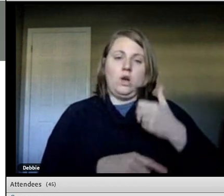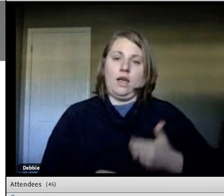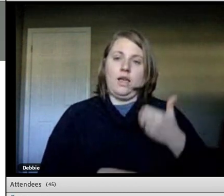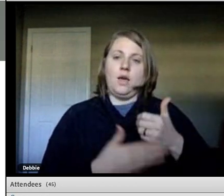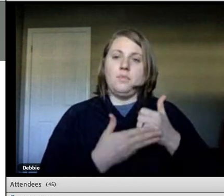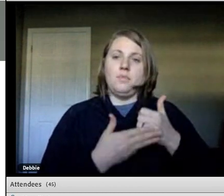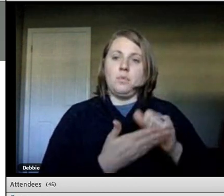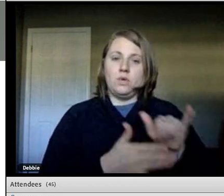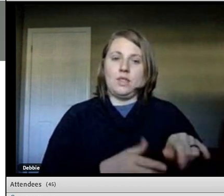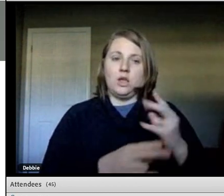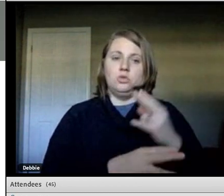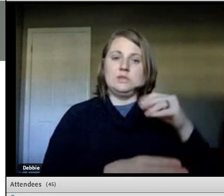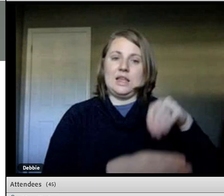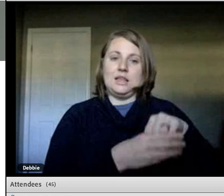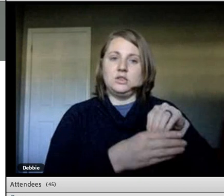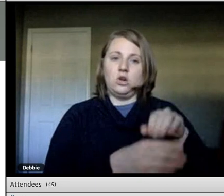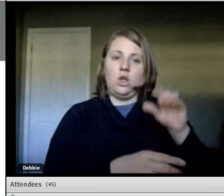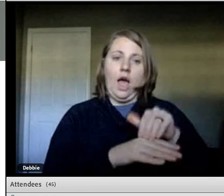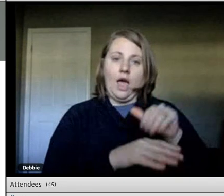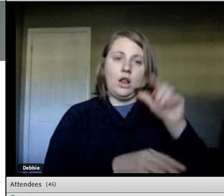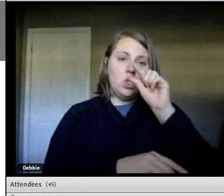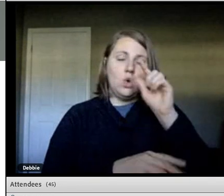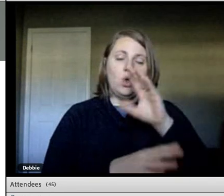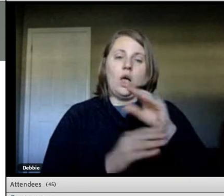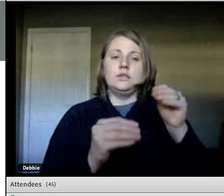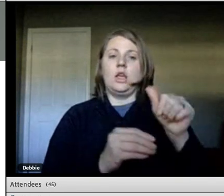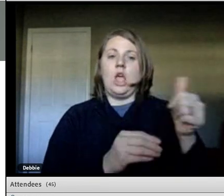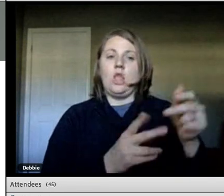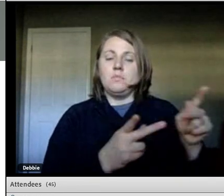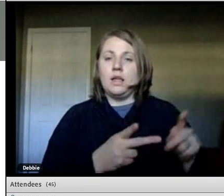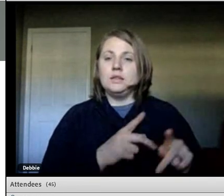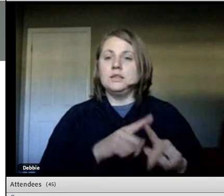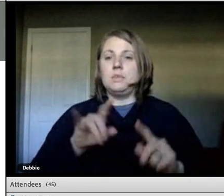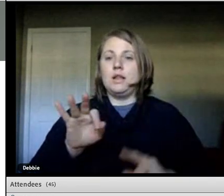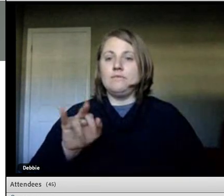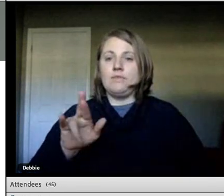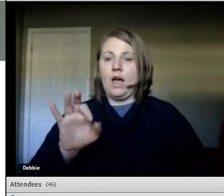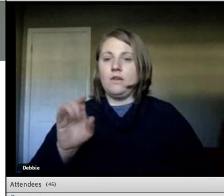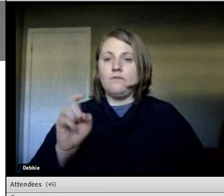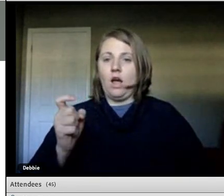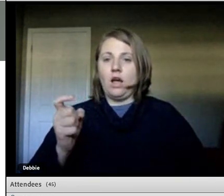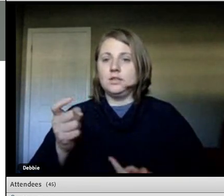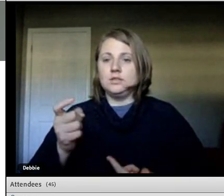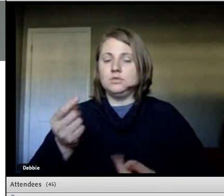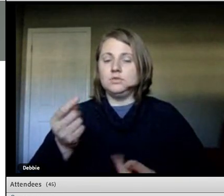and it's also selling it in other places where Firefox is really kind of working on the other side of that.